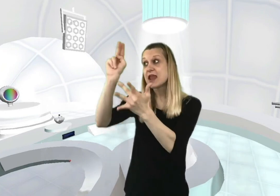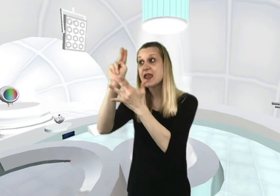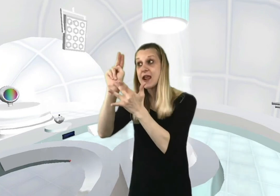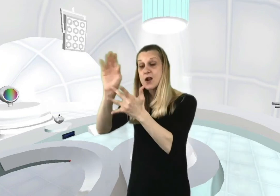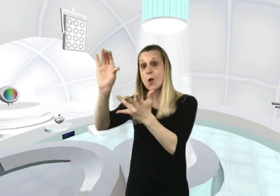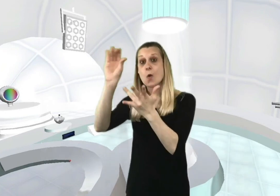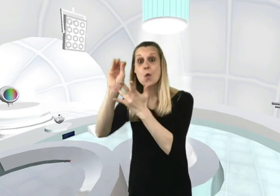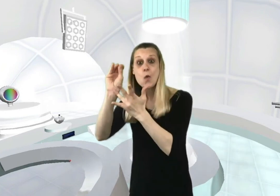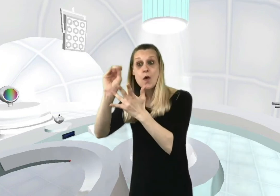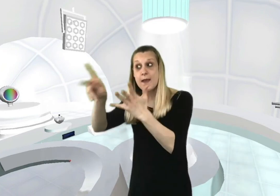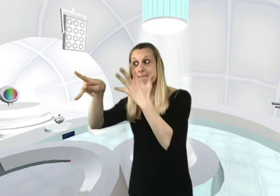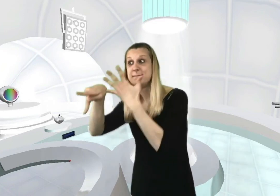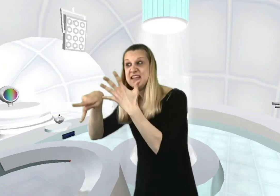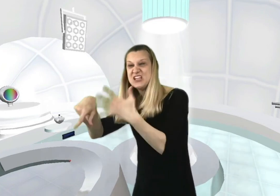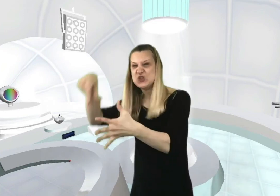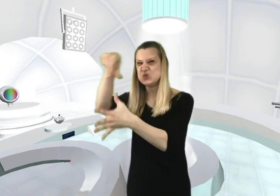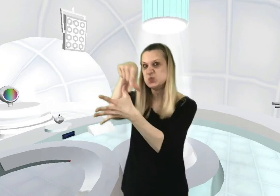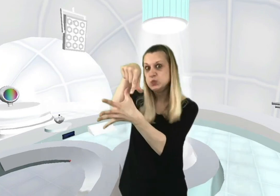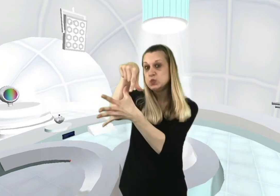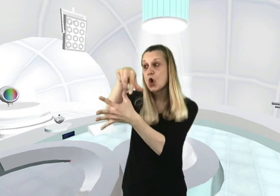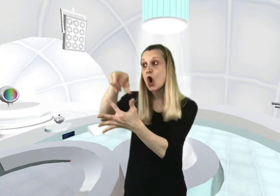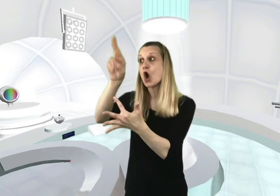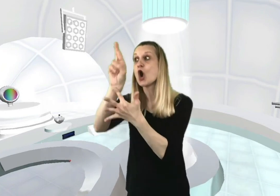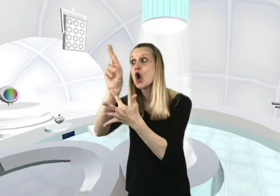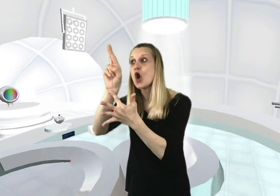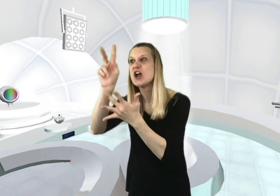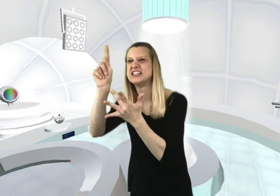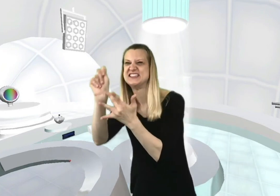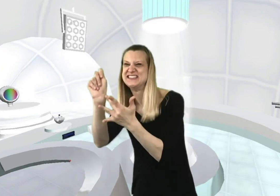vitamin N, vitamin O, vitamin P, vitamin Q, vitamin R, vitamin T,